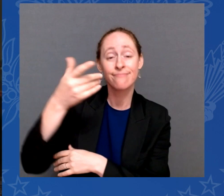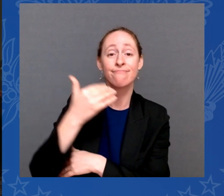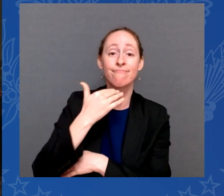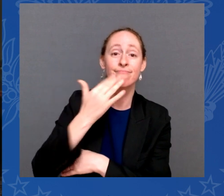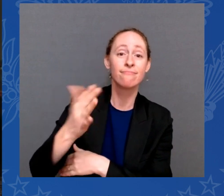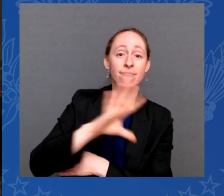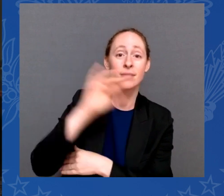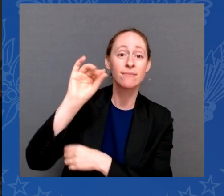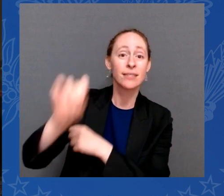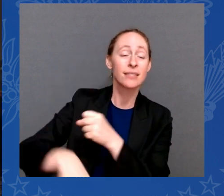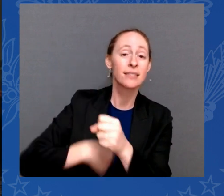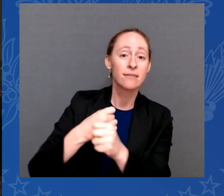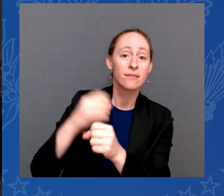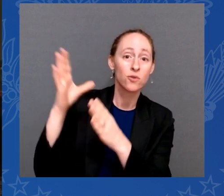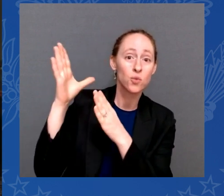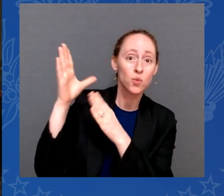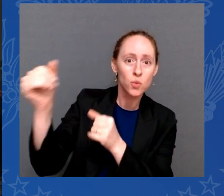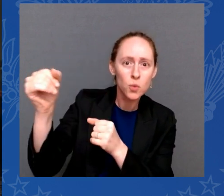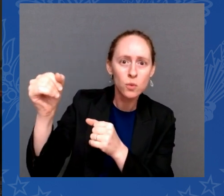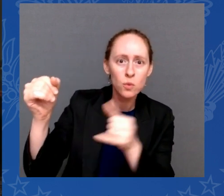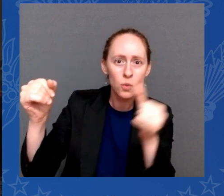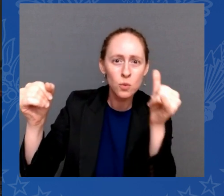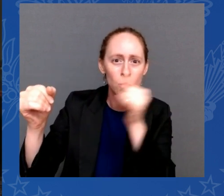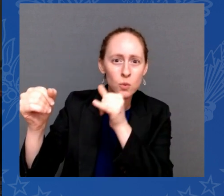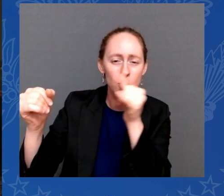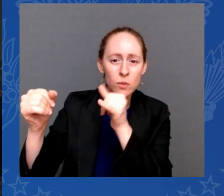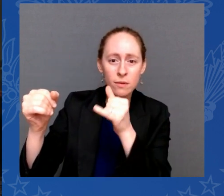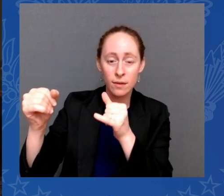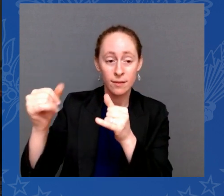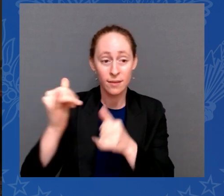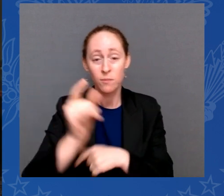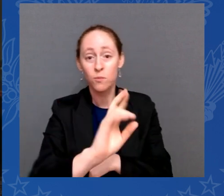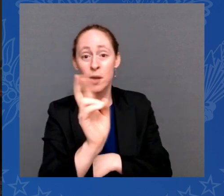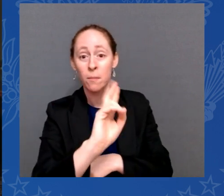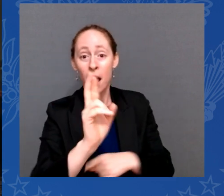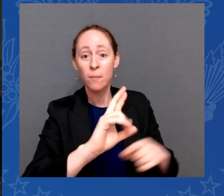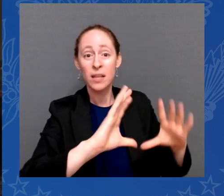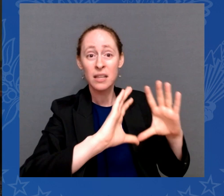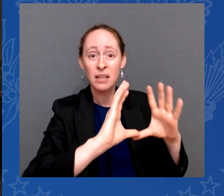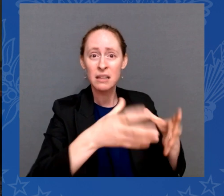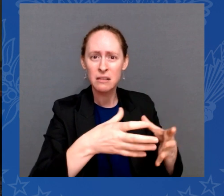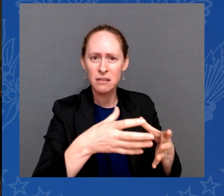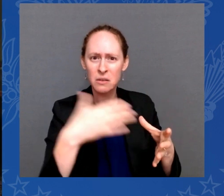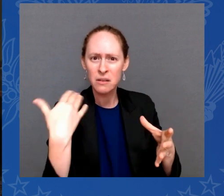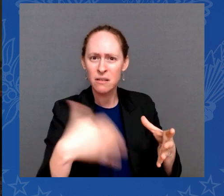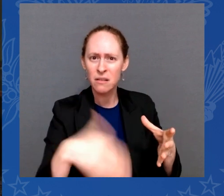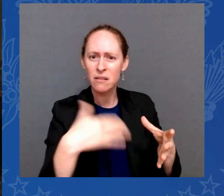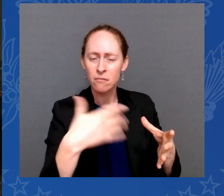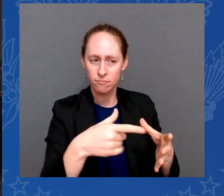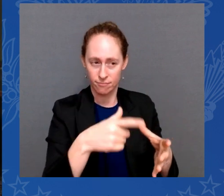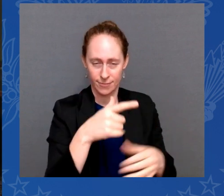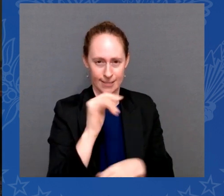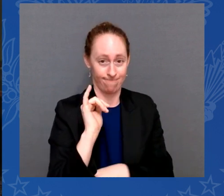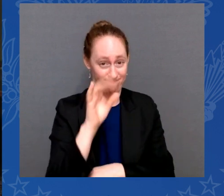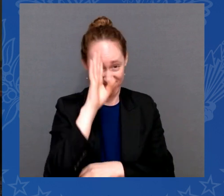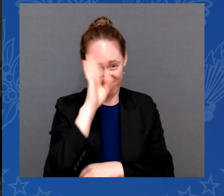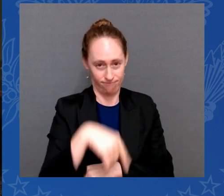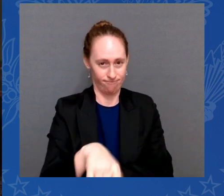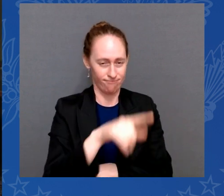for that matter -- to decide that -– how -– how far to press their extreme agenda and how women are going to respond.